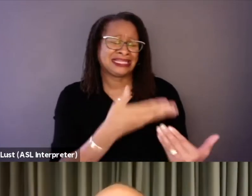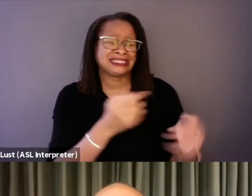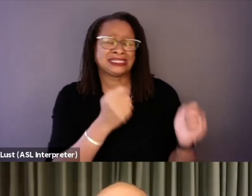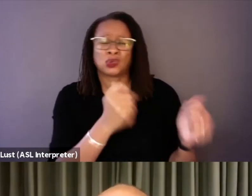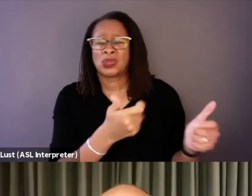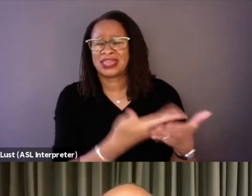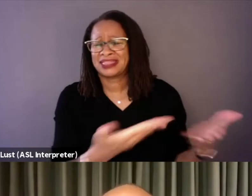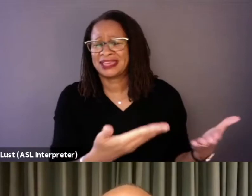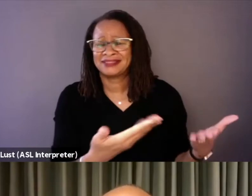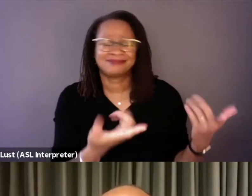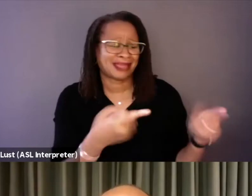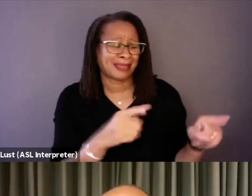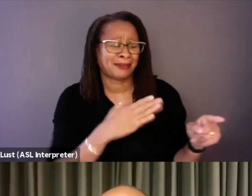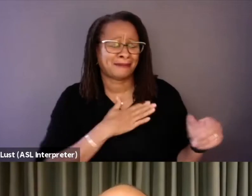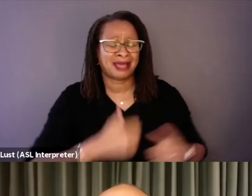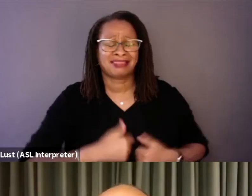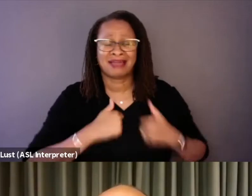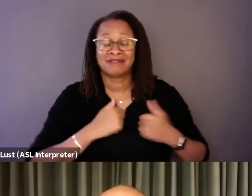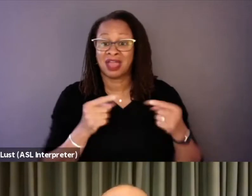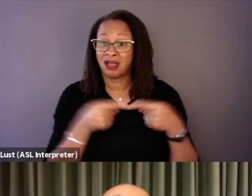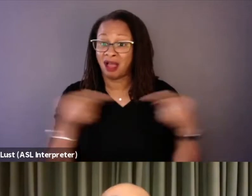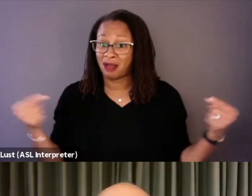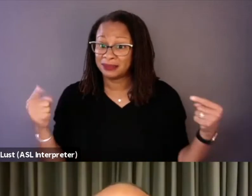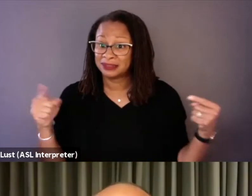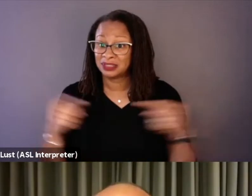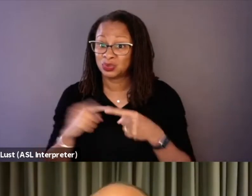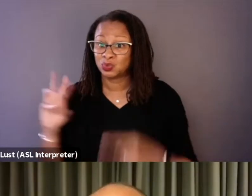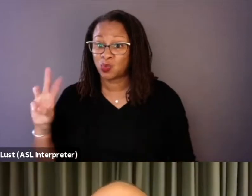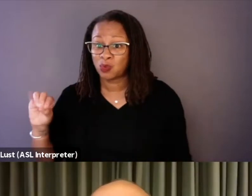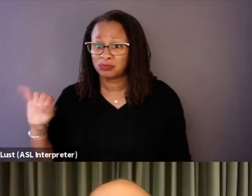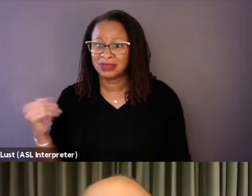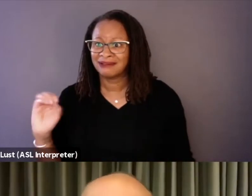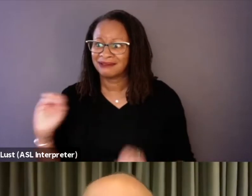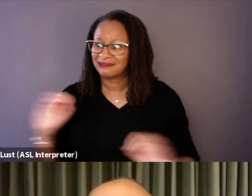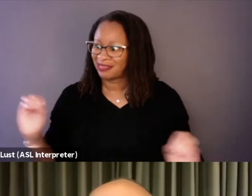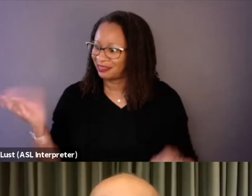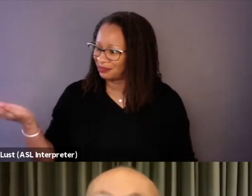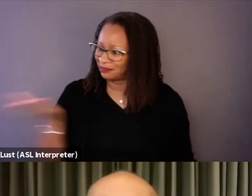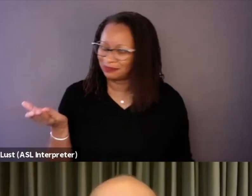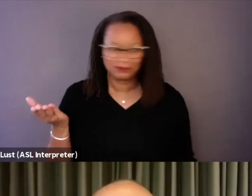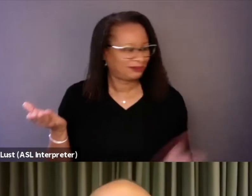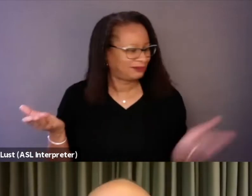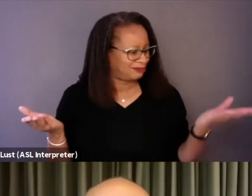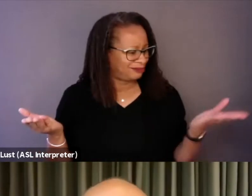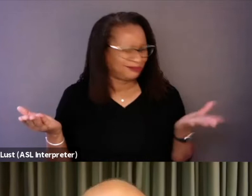in complete contrast, Wojnarowicz, nothing. But we were like there was no question that